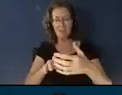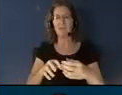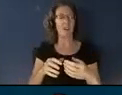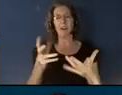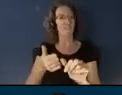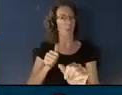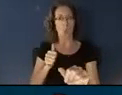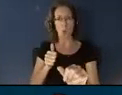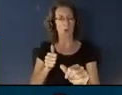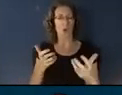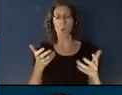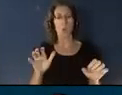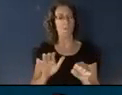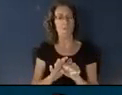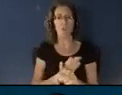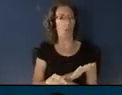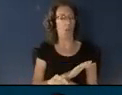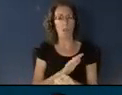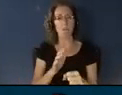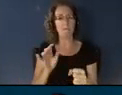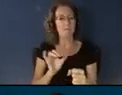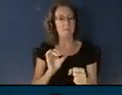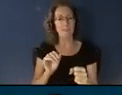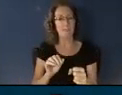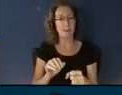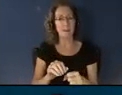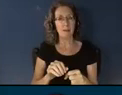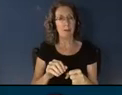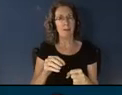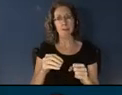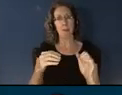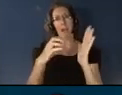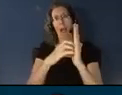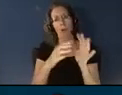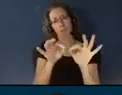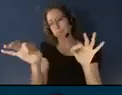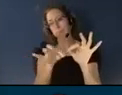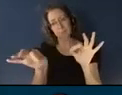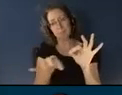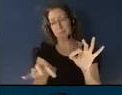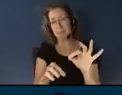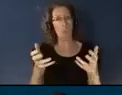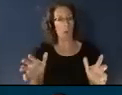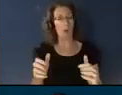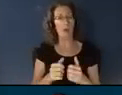put like a whole you know 16 lines of text on each slide. People have a tendency to start reading